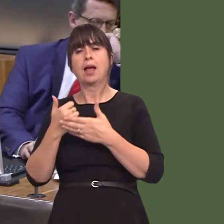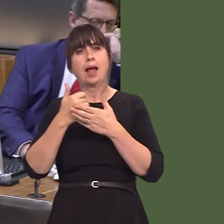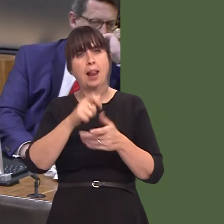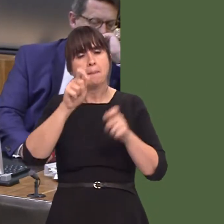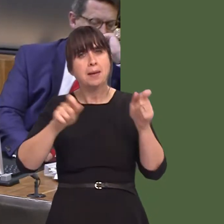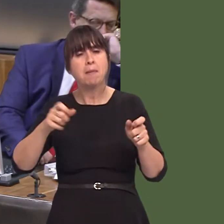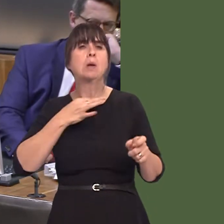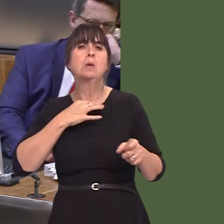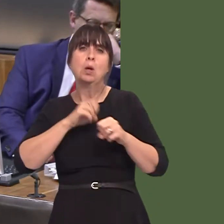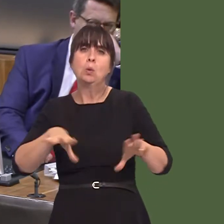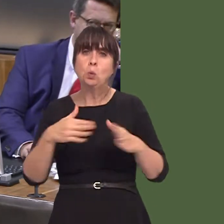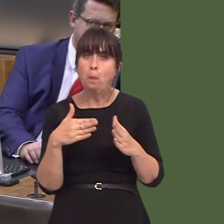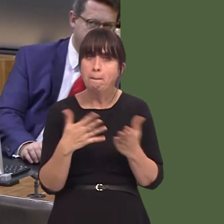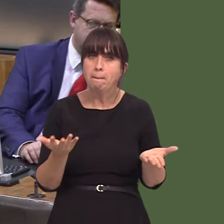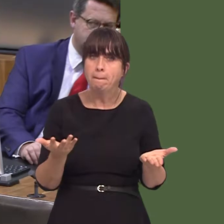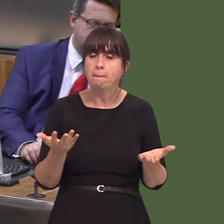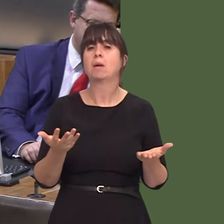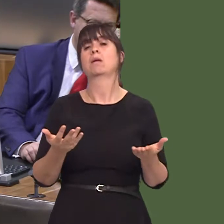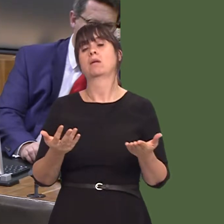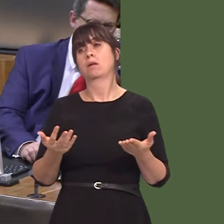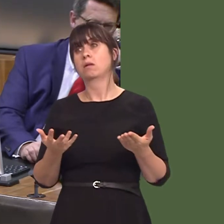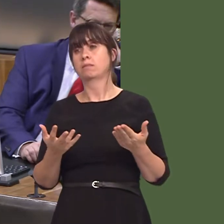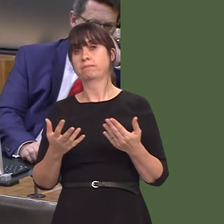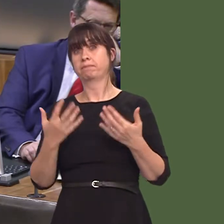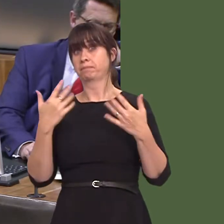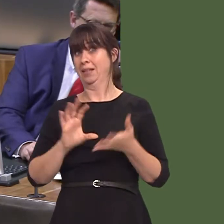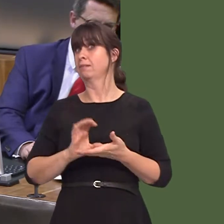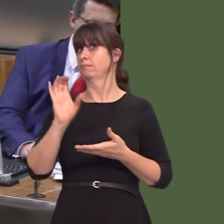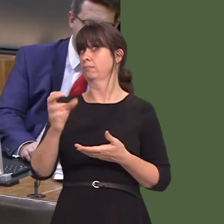I refer the Member back to the point I made earlier on that weíve allocated £2.6 million